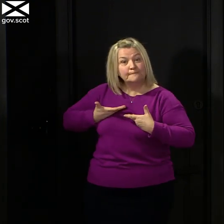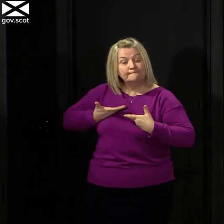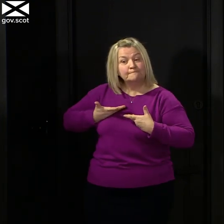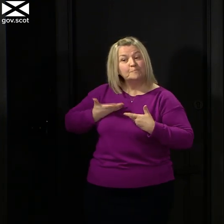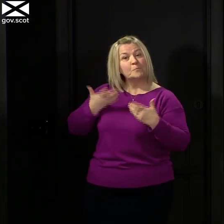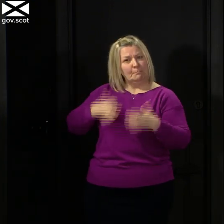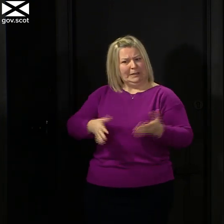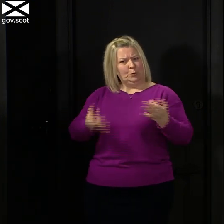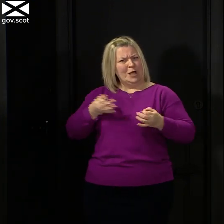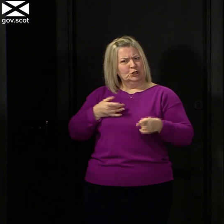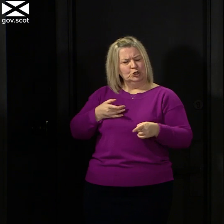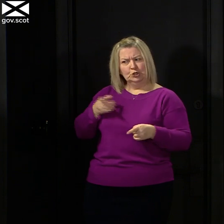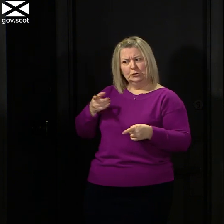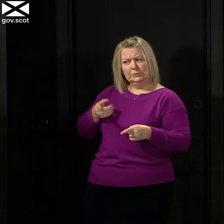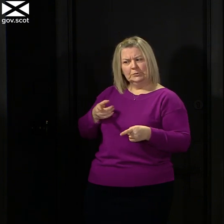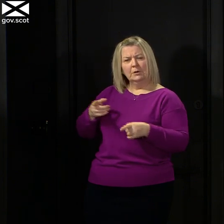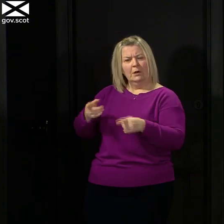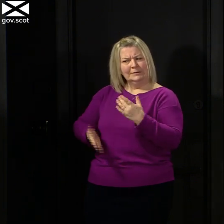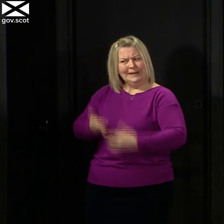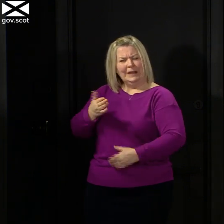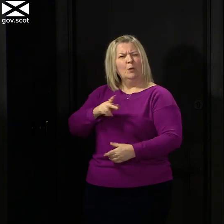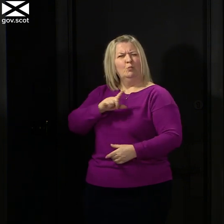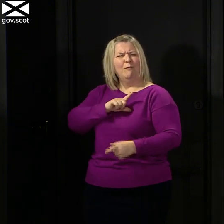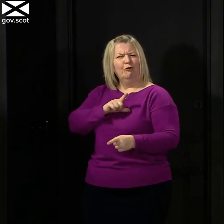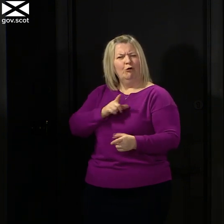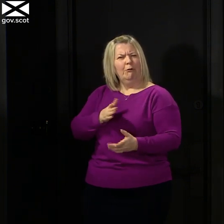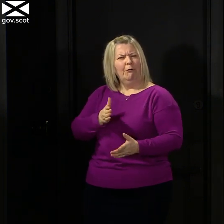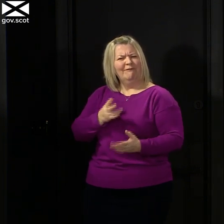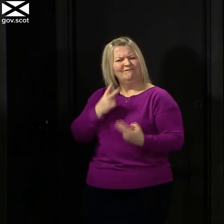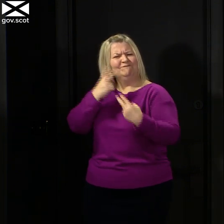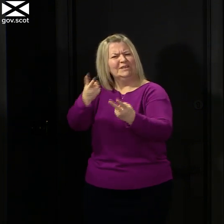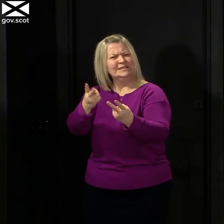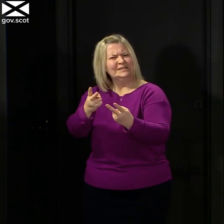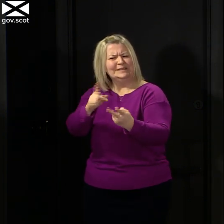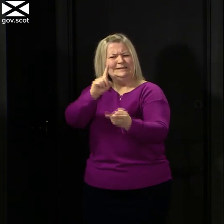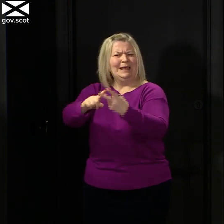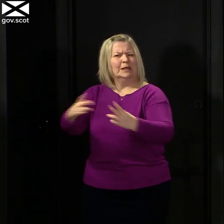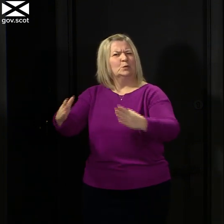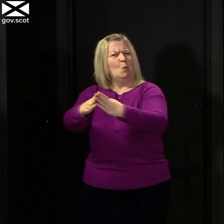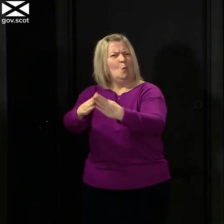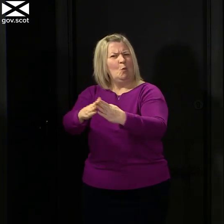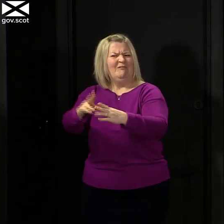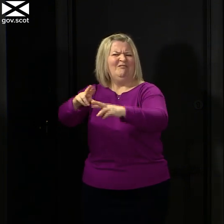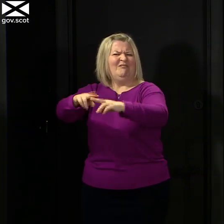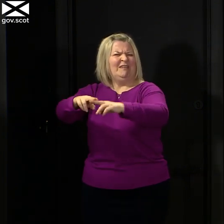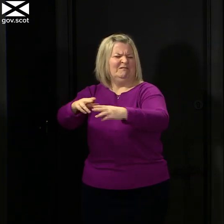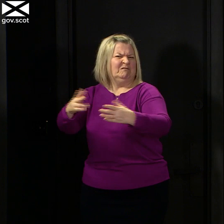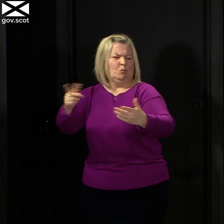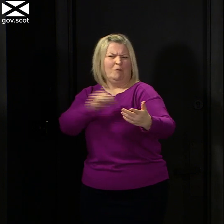against a deadline, of the reason for her visit to her house in Fife that weekend. She